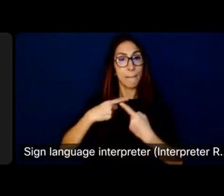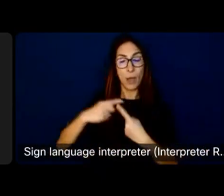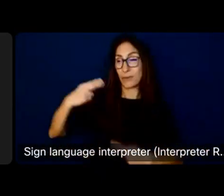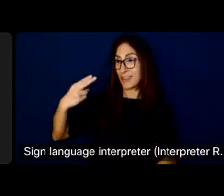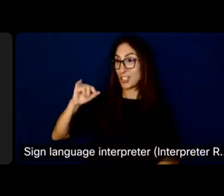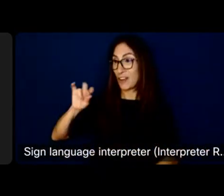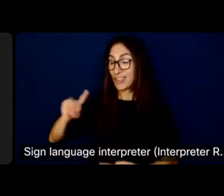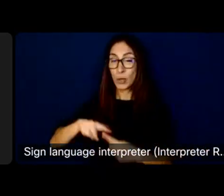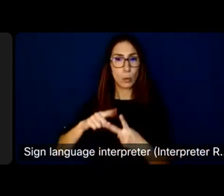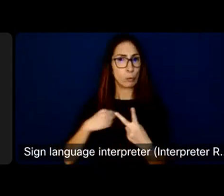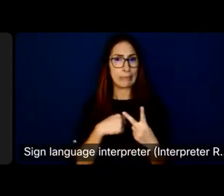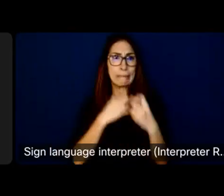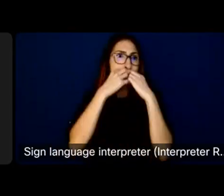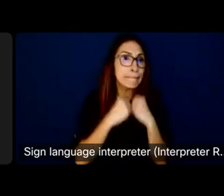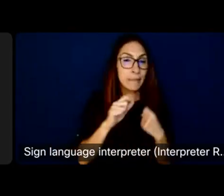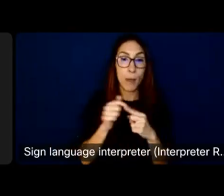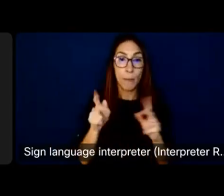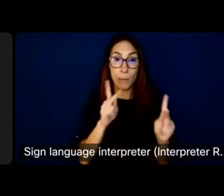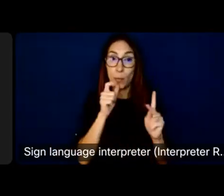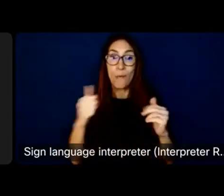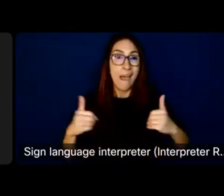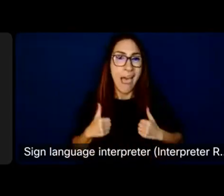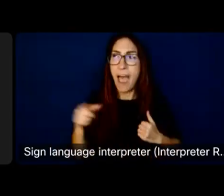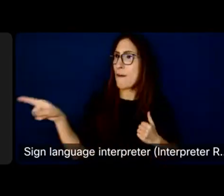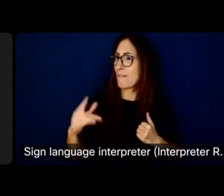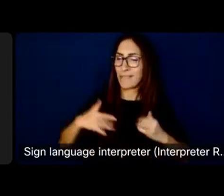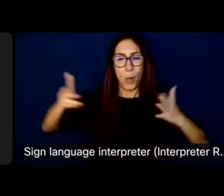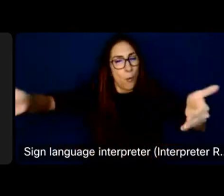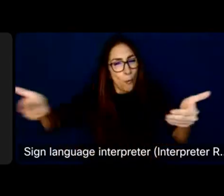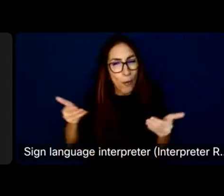You're welcomed here. We're thinking about you. And it kind